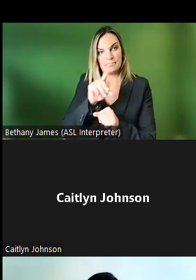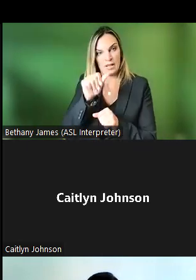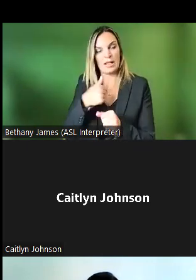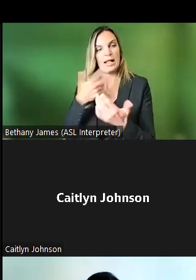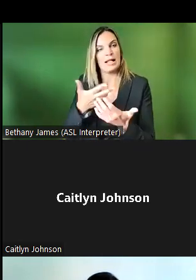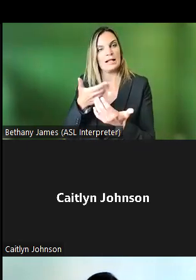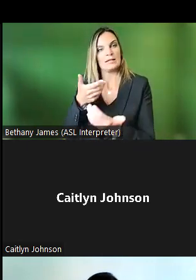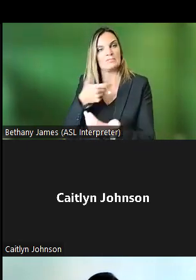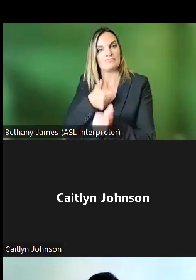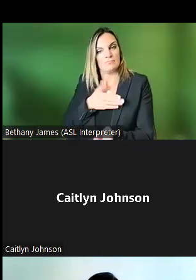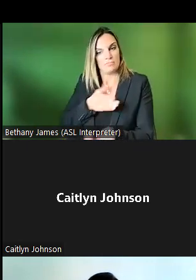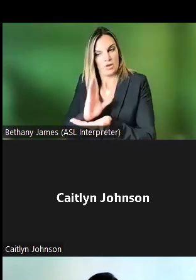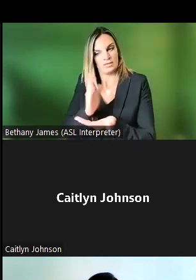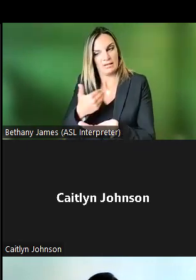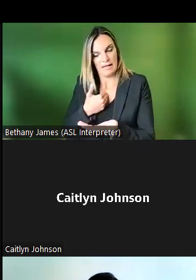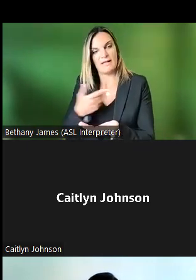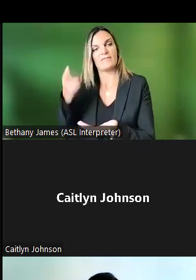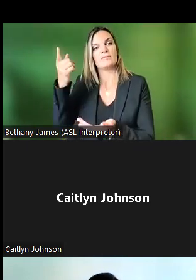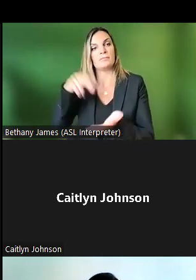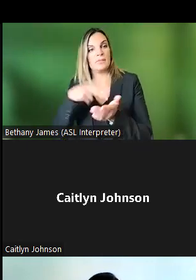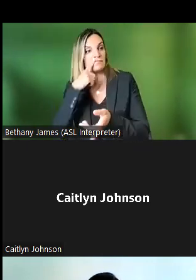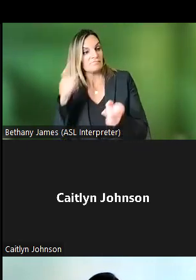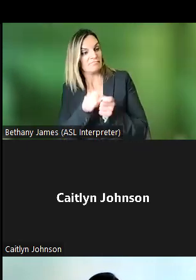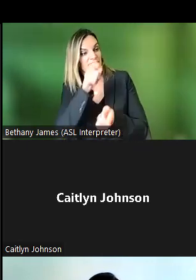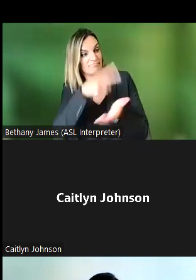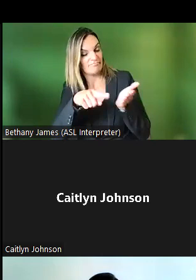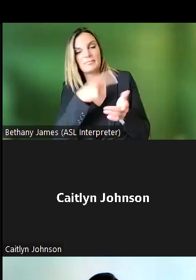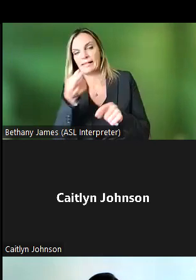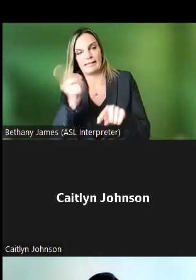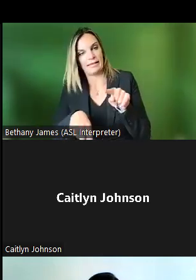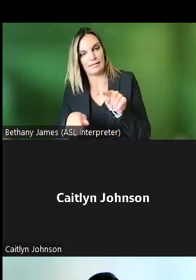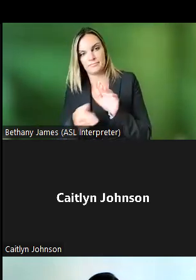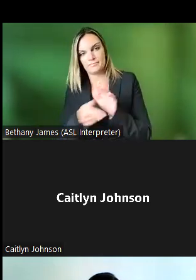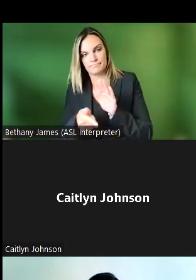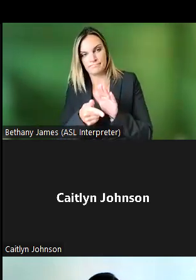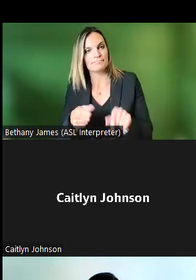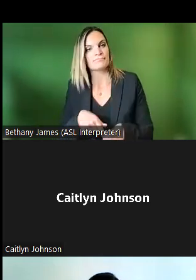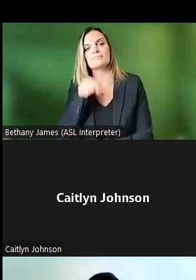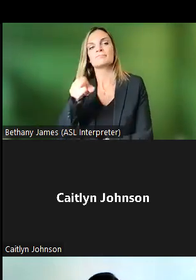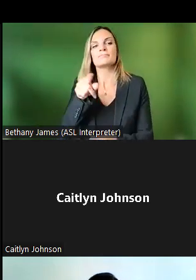Individuals with disabilities cannot be excluded from participation. They can't be denied benefits, goods, or services.